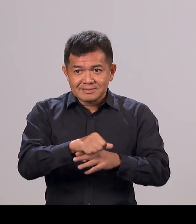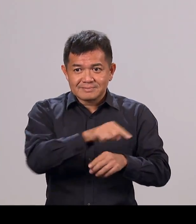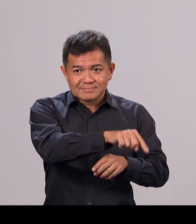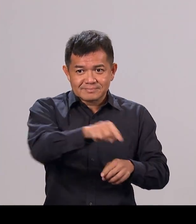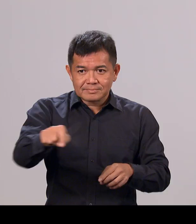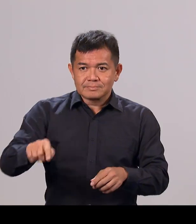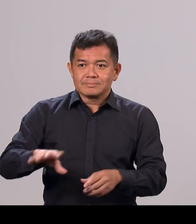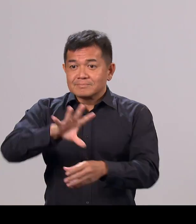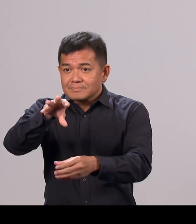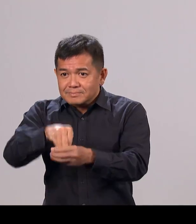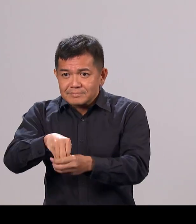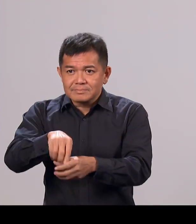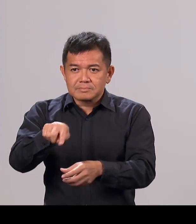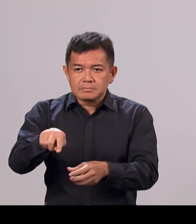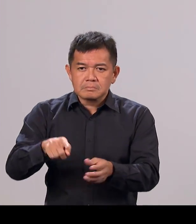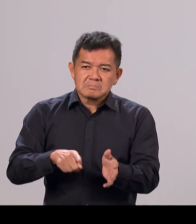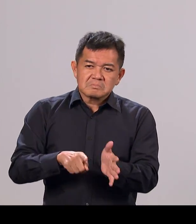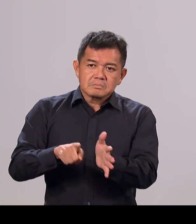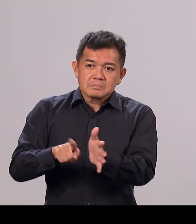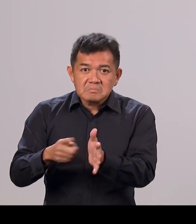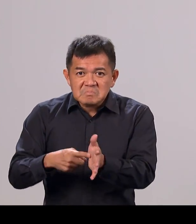So, when we get foreign preachers visiting Singapore,